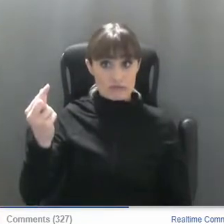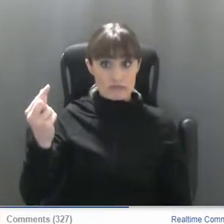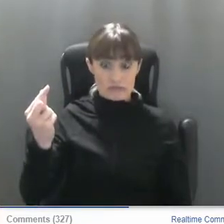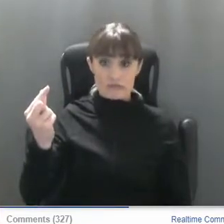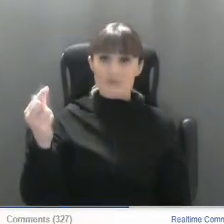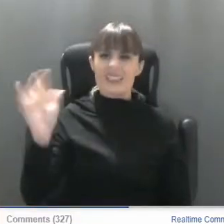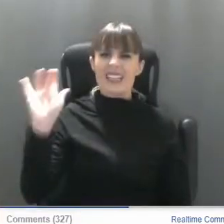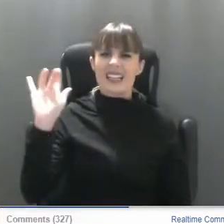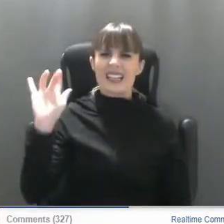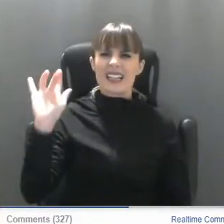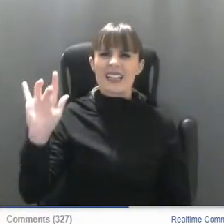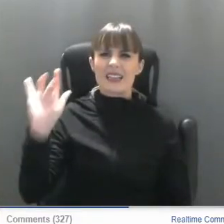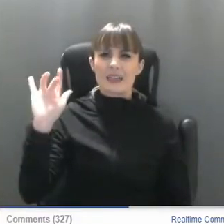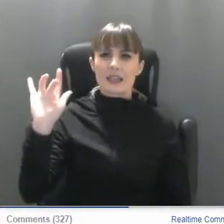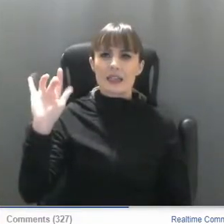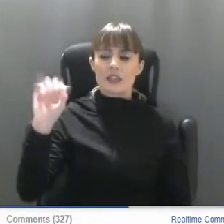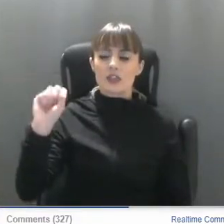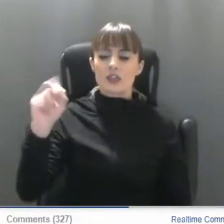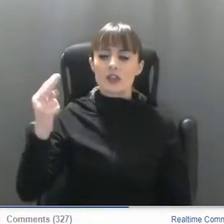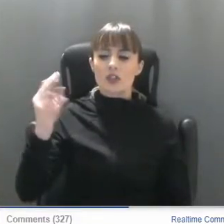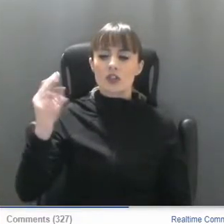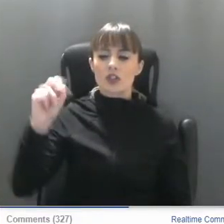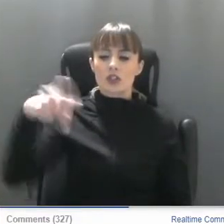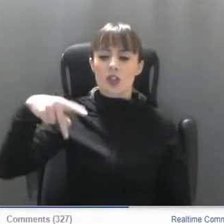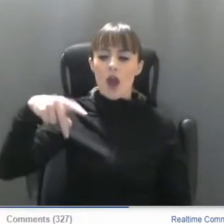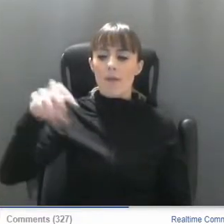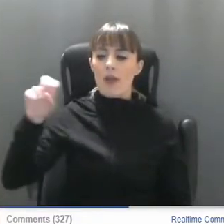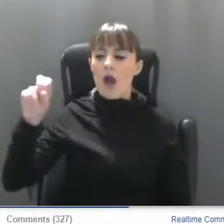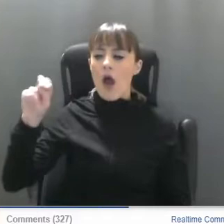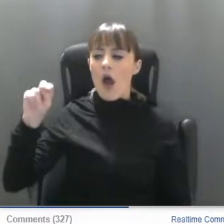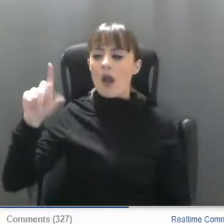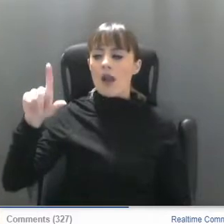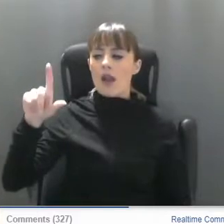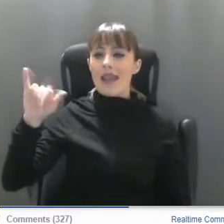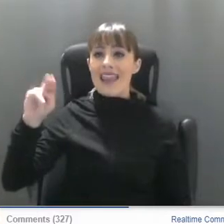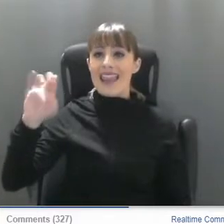on "Shop Online", you could see some animal art there. That's actually a great way to